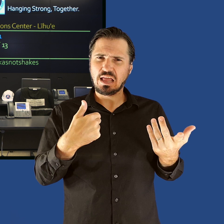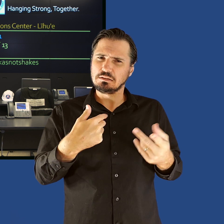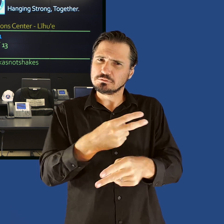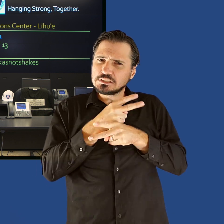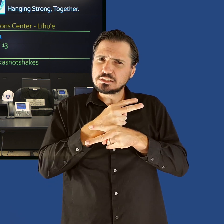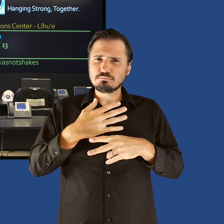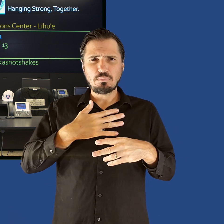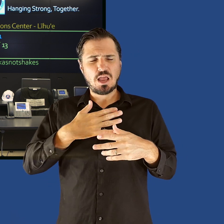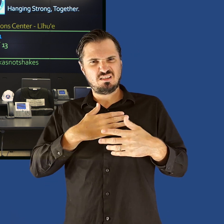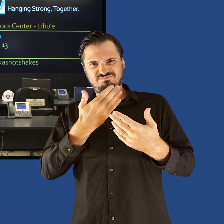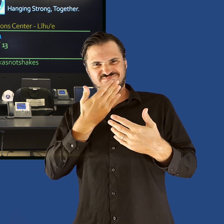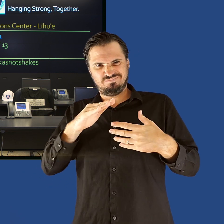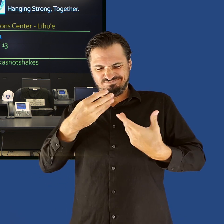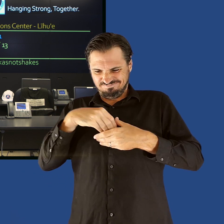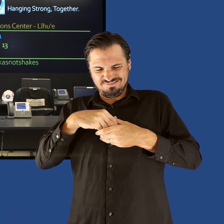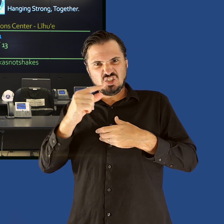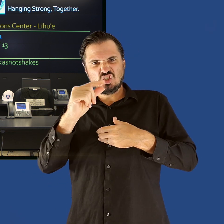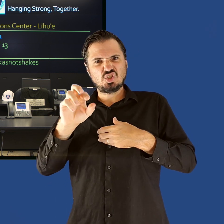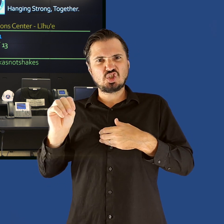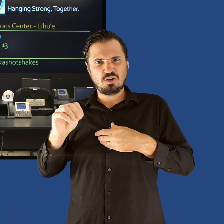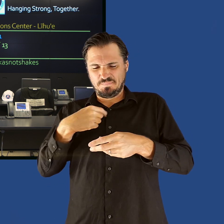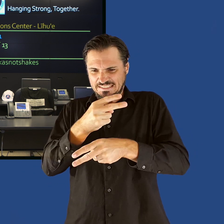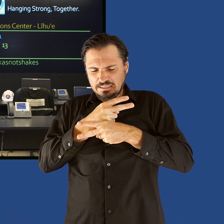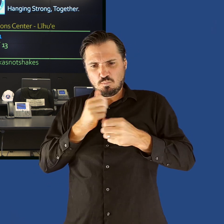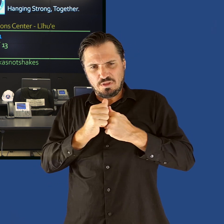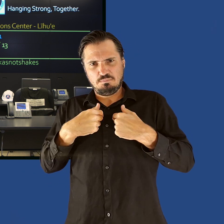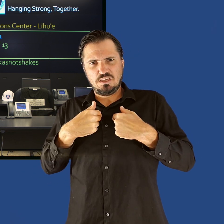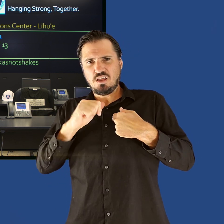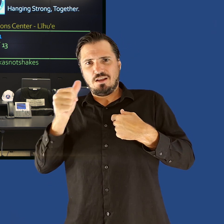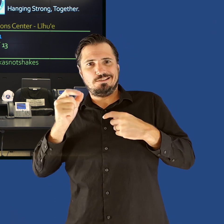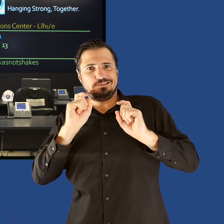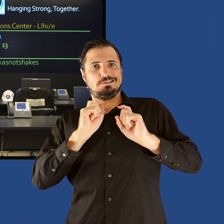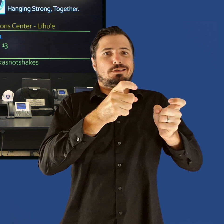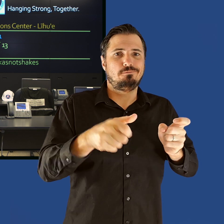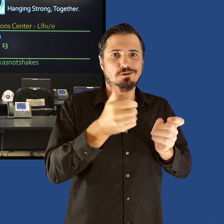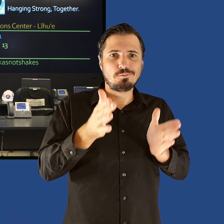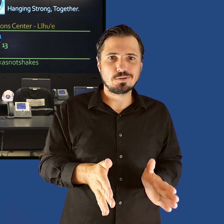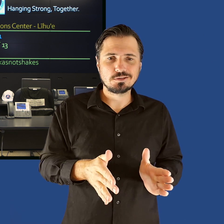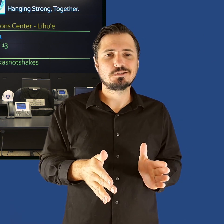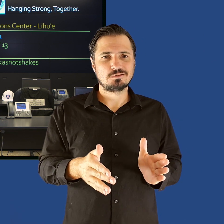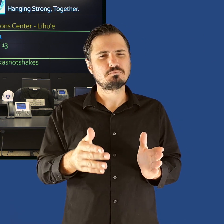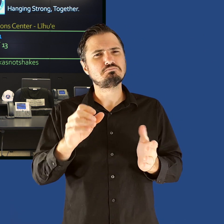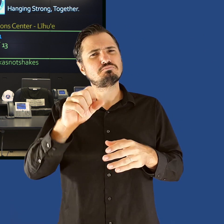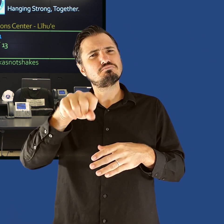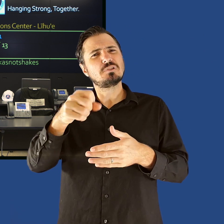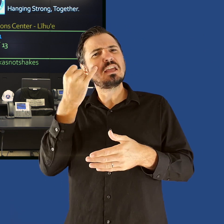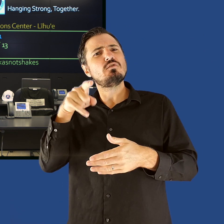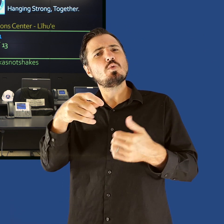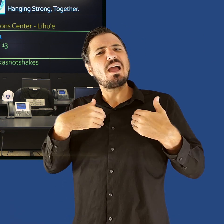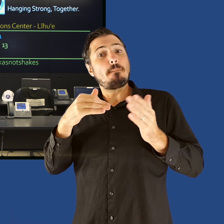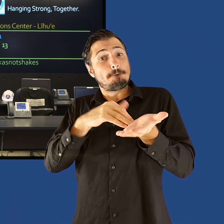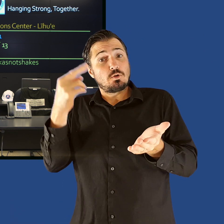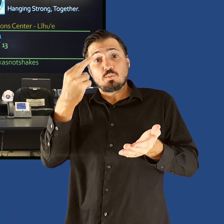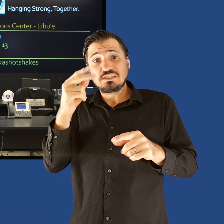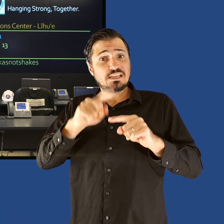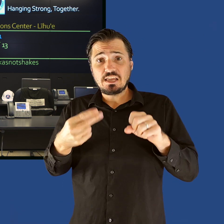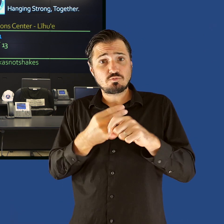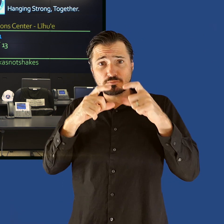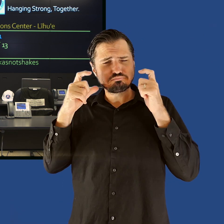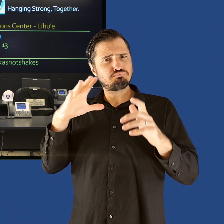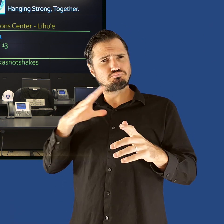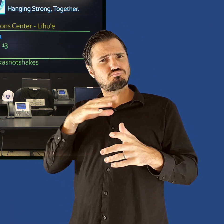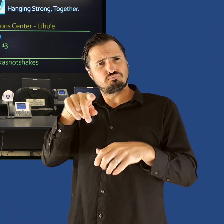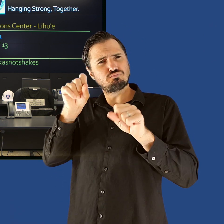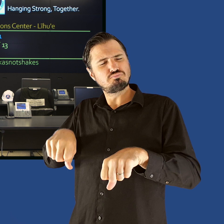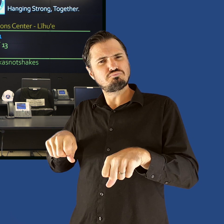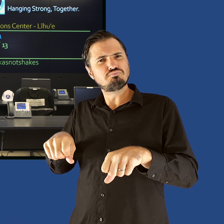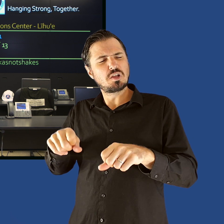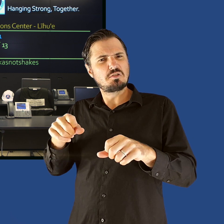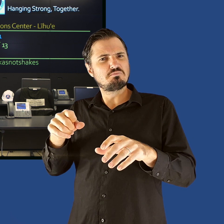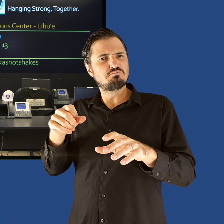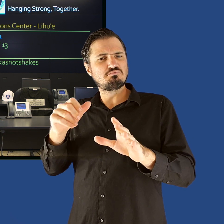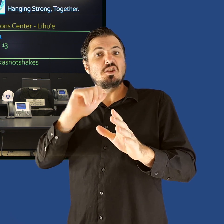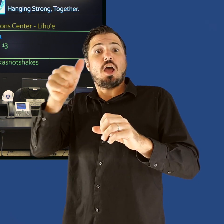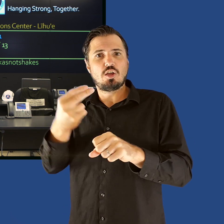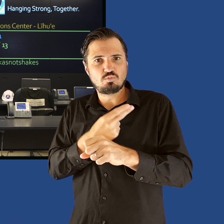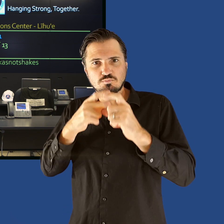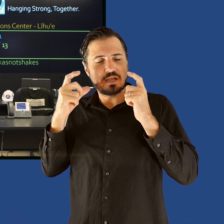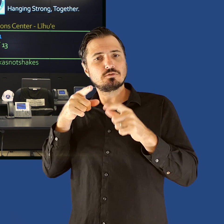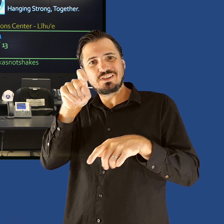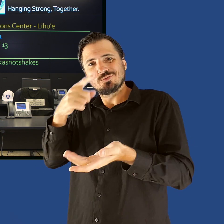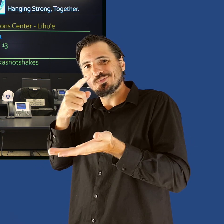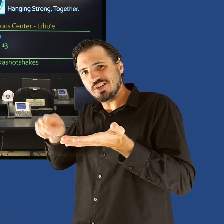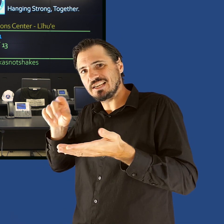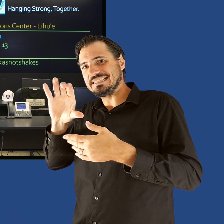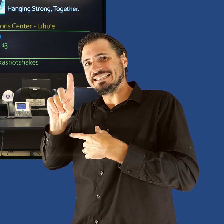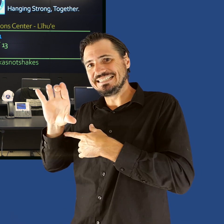Of course there are exemptions – medical exemptions – that are based on CDC guidelines. So I urge all of you to visit the CDC website to see if your medical condition warrants an exemption.